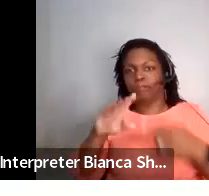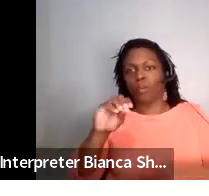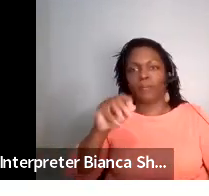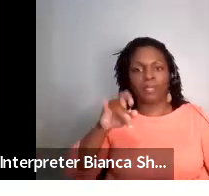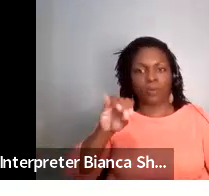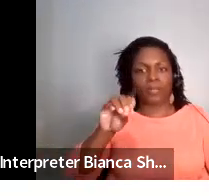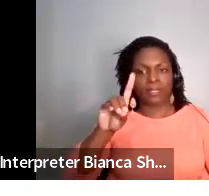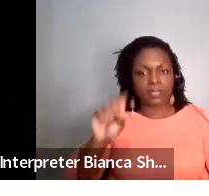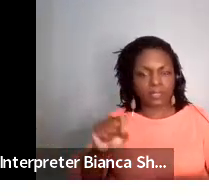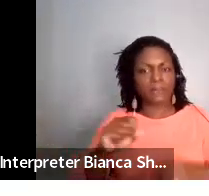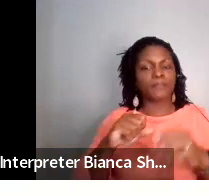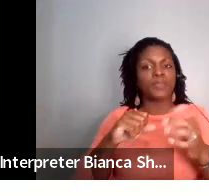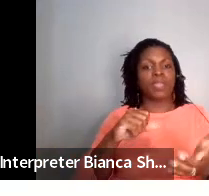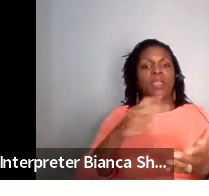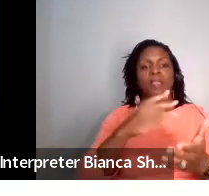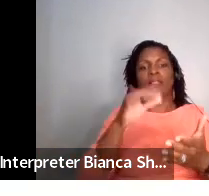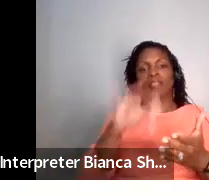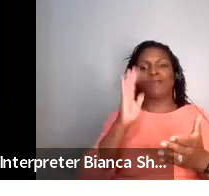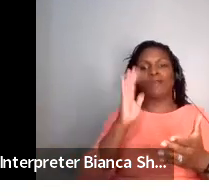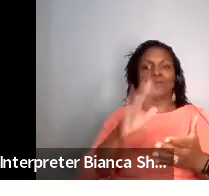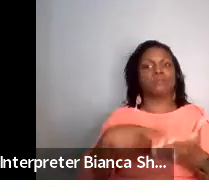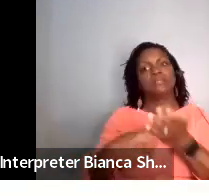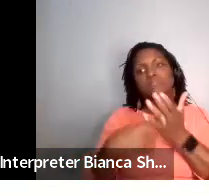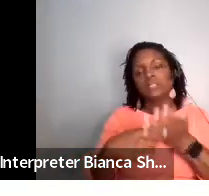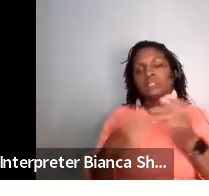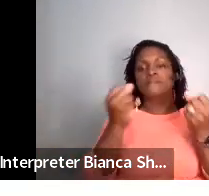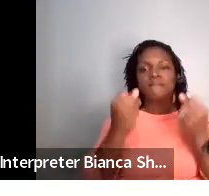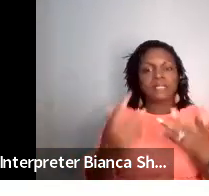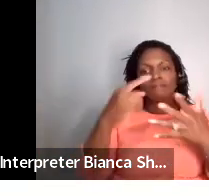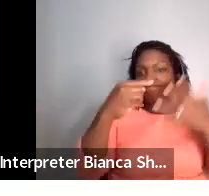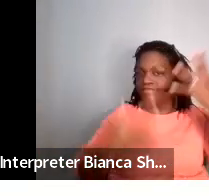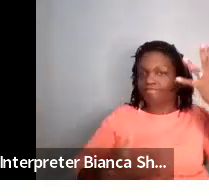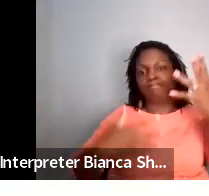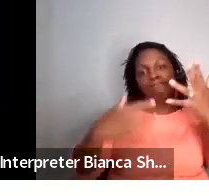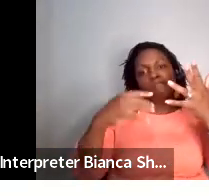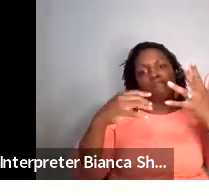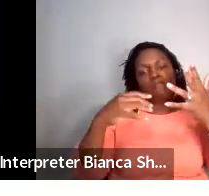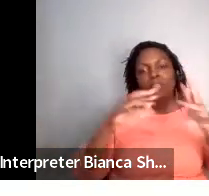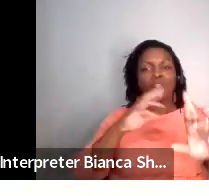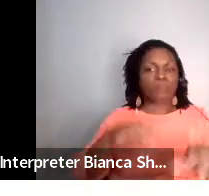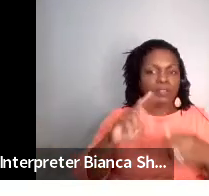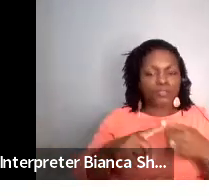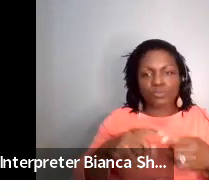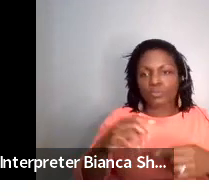behavioral health focus on various topics related to behavioral health. And responding to the pandemic, and so forth.